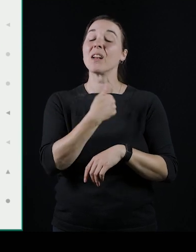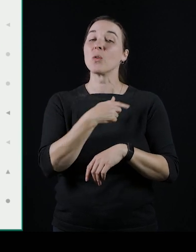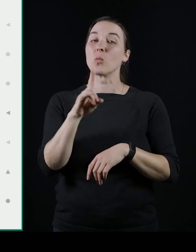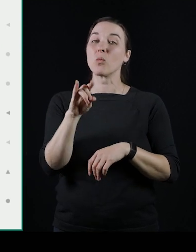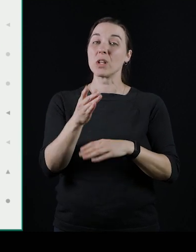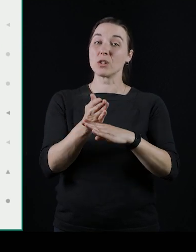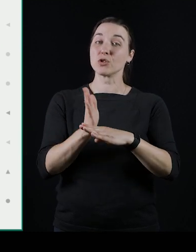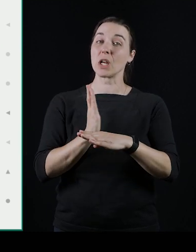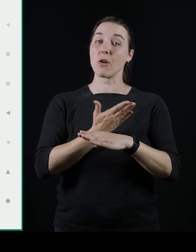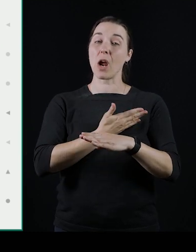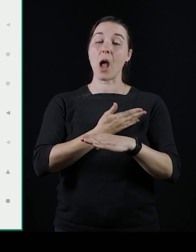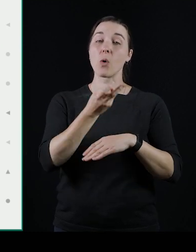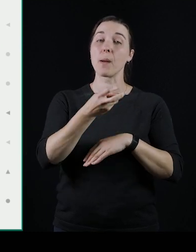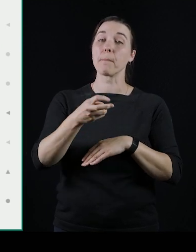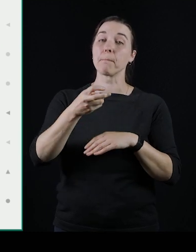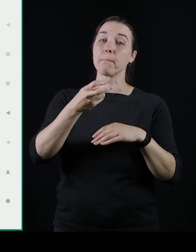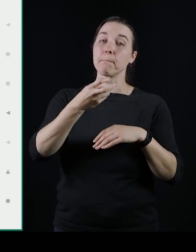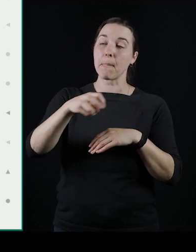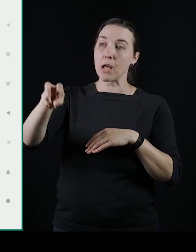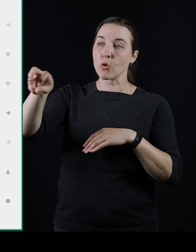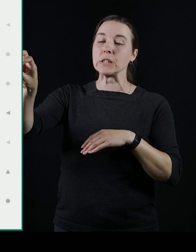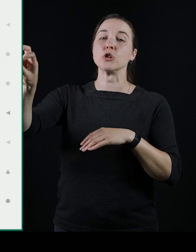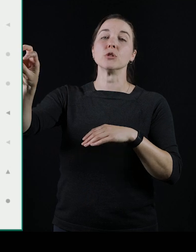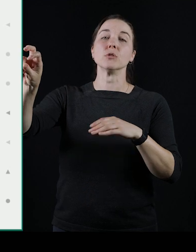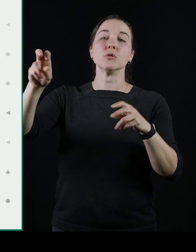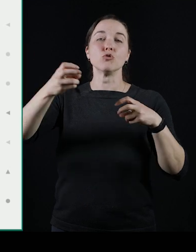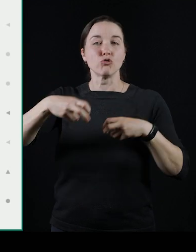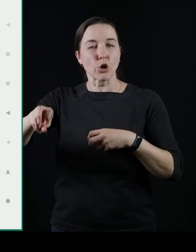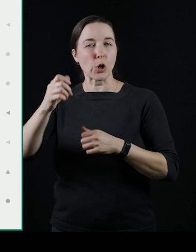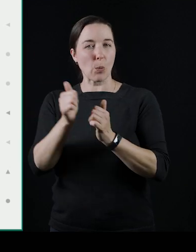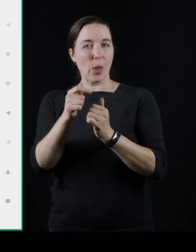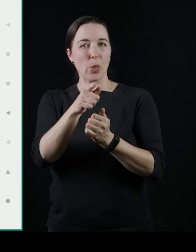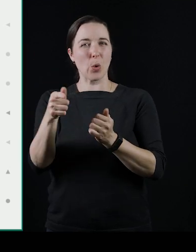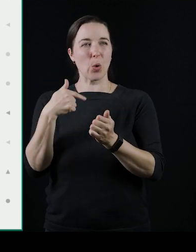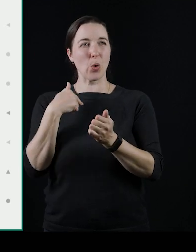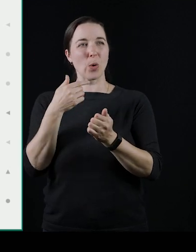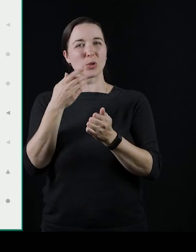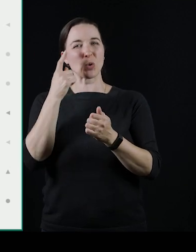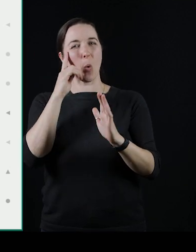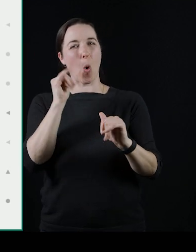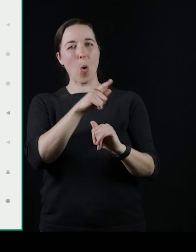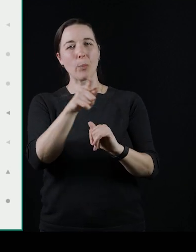We shared our migration journey with you in the hope that you can avoid the mistakes that we made.